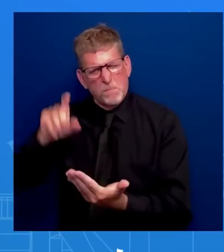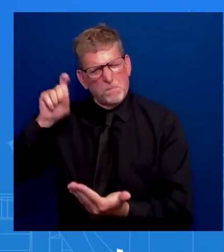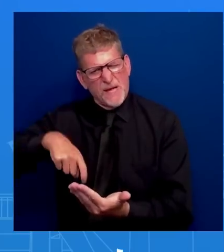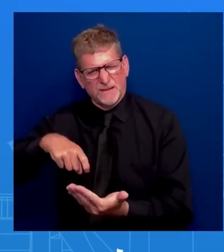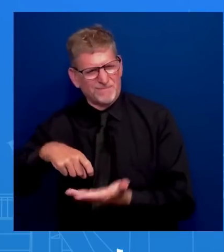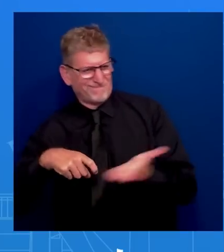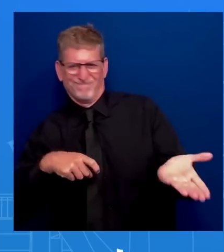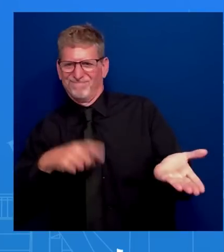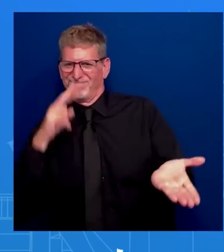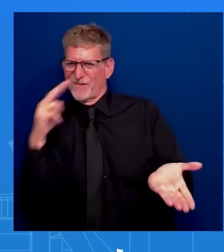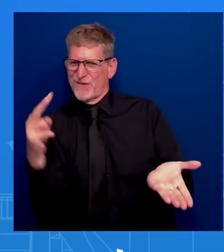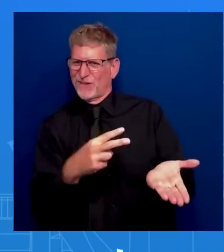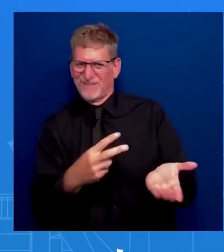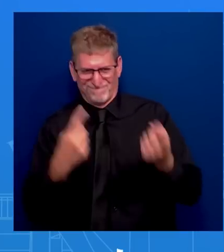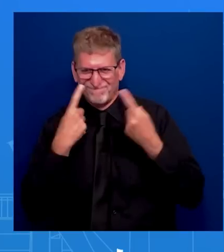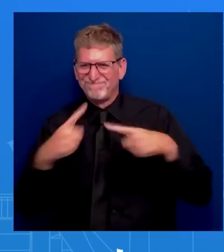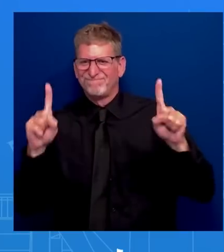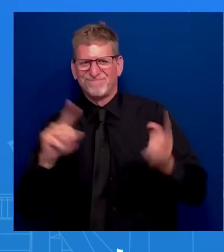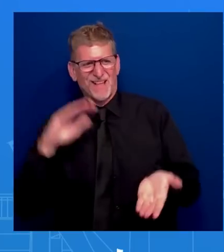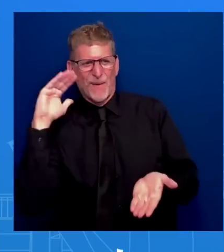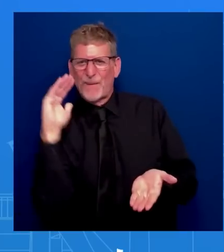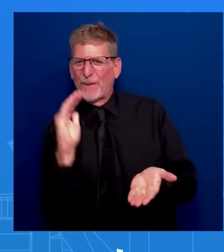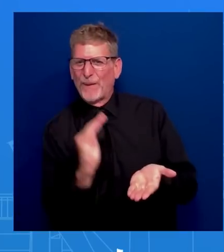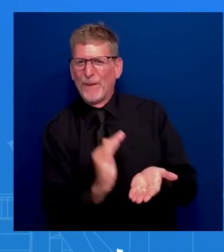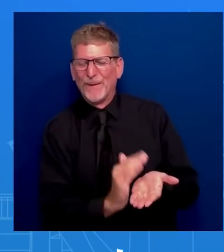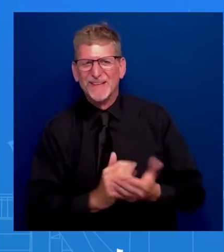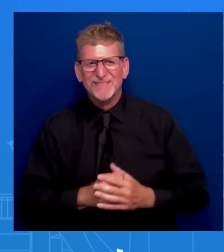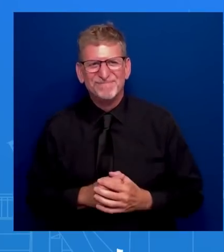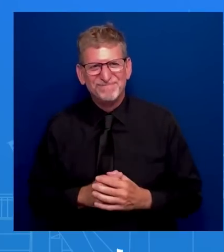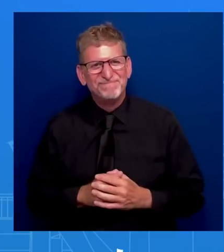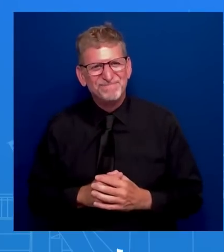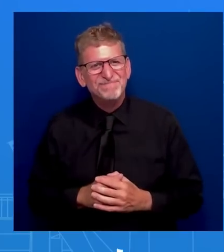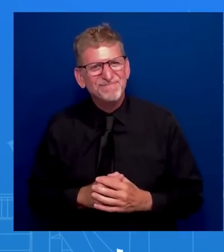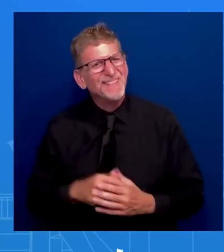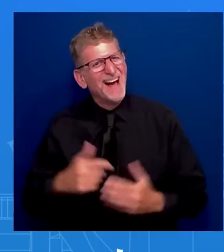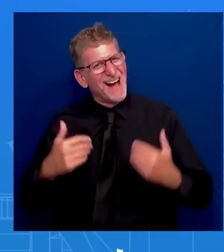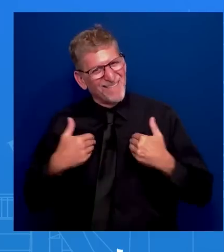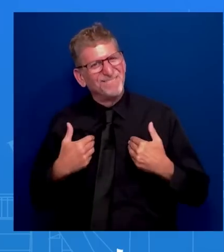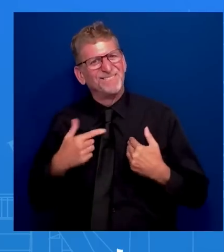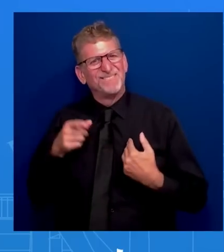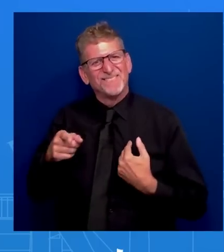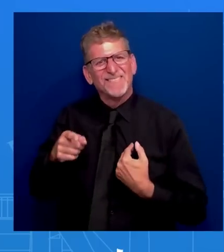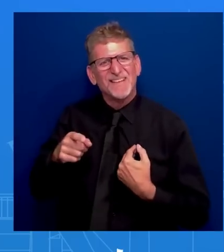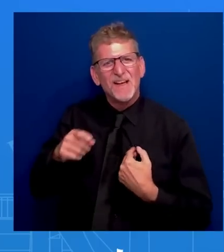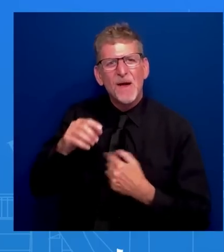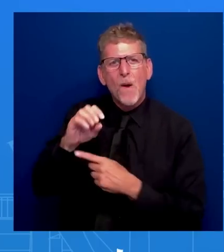from the Strategic Petroleum Reserve. He is rallying -- rallying international partners